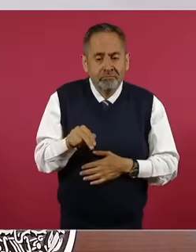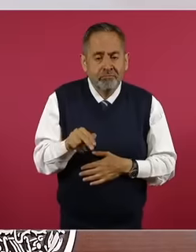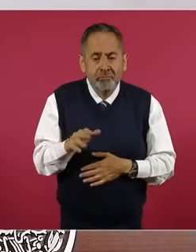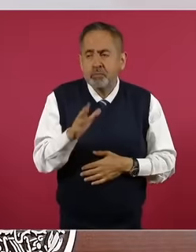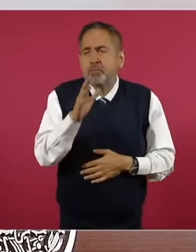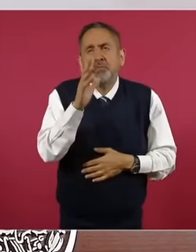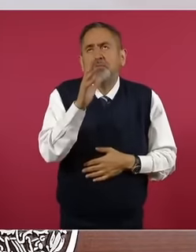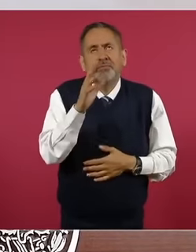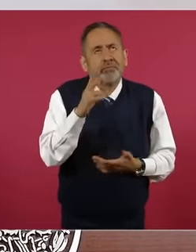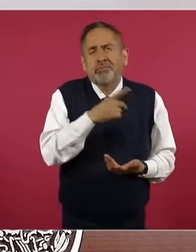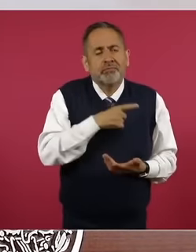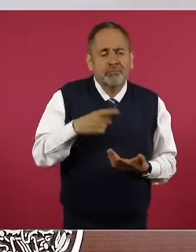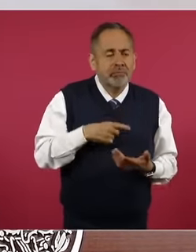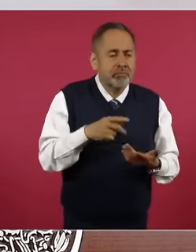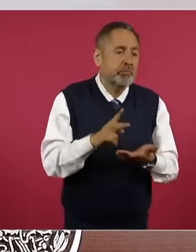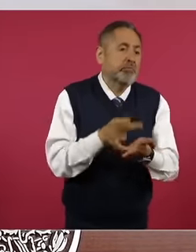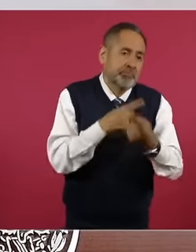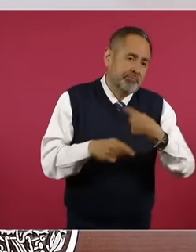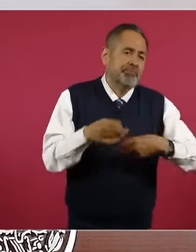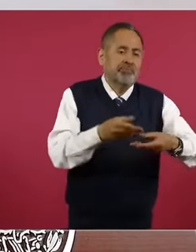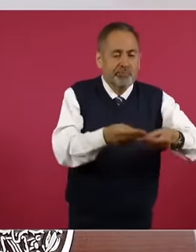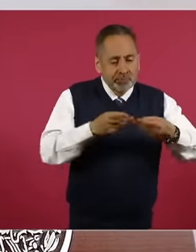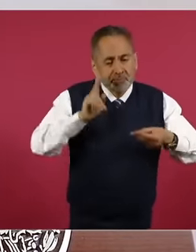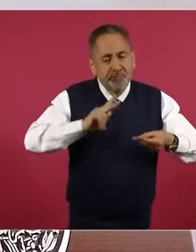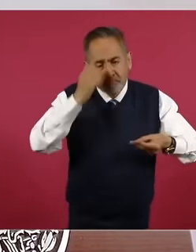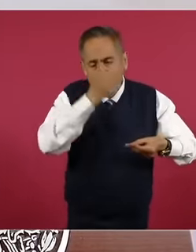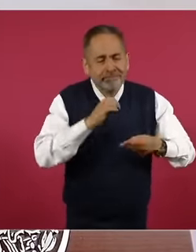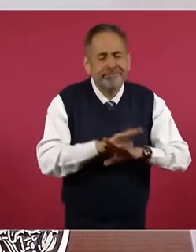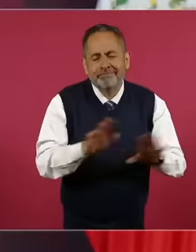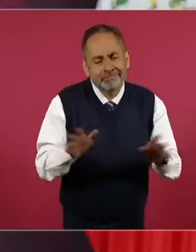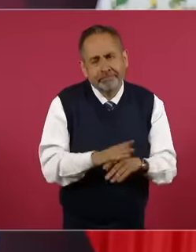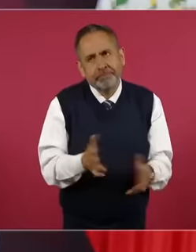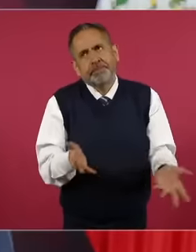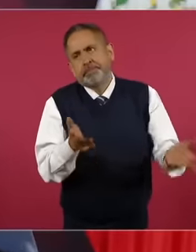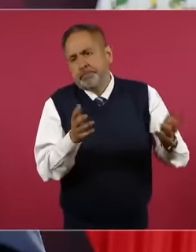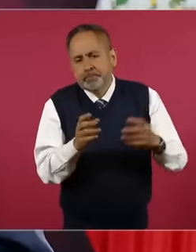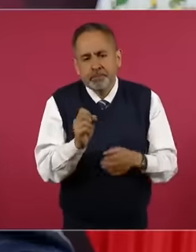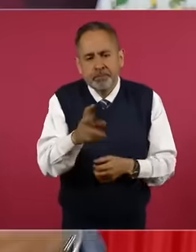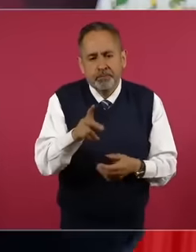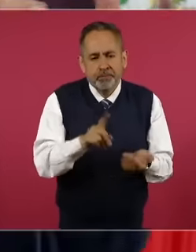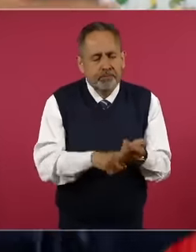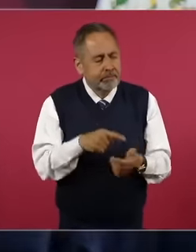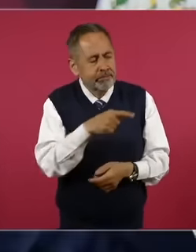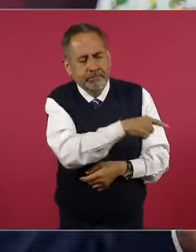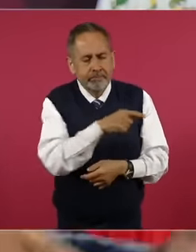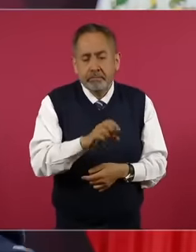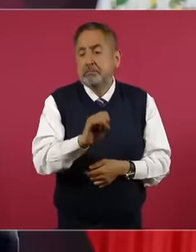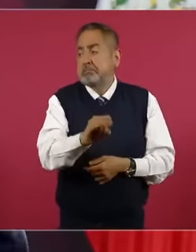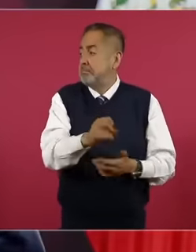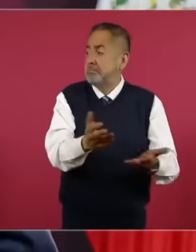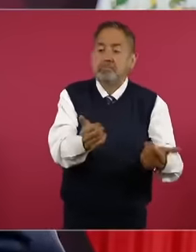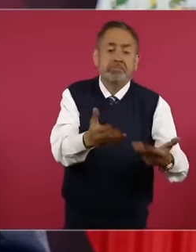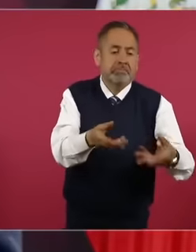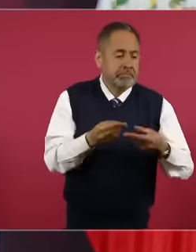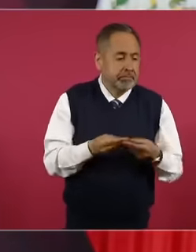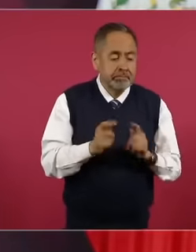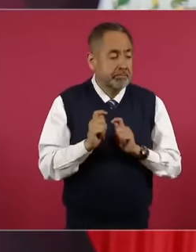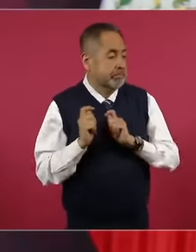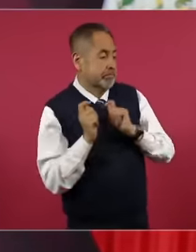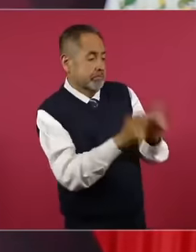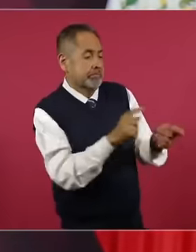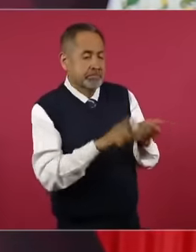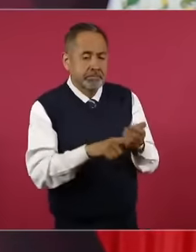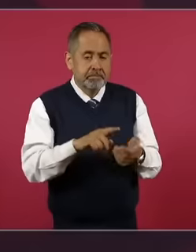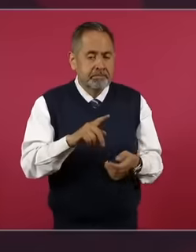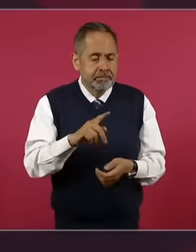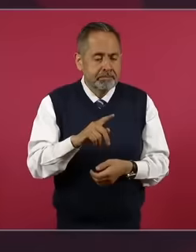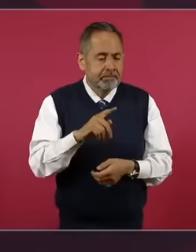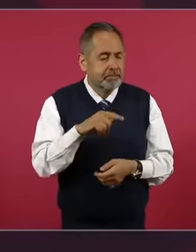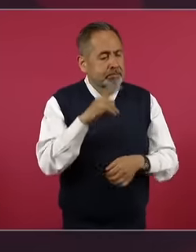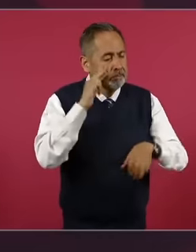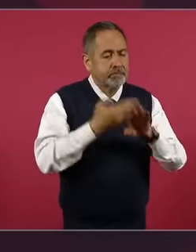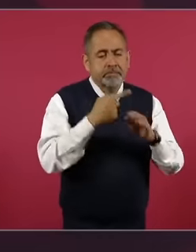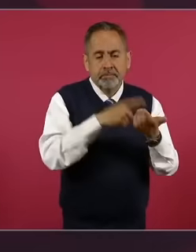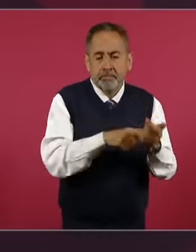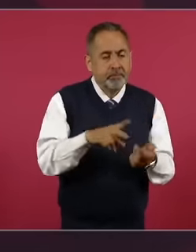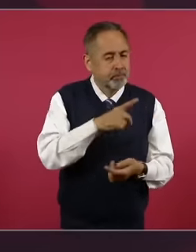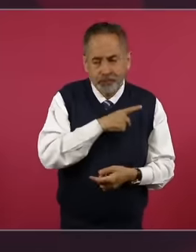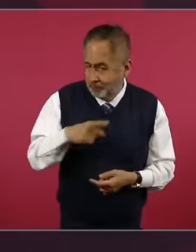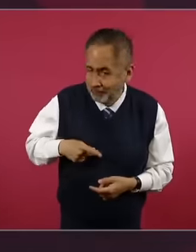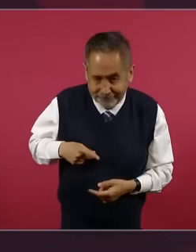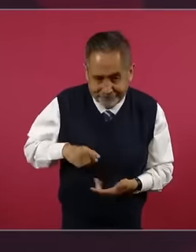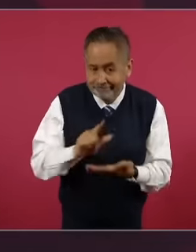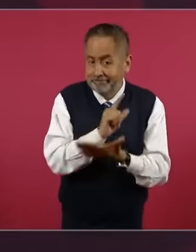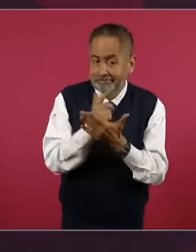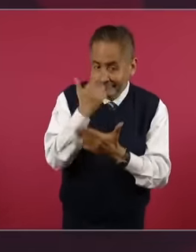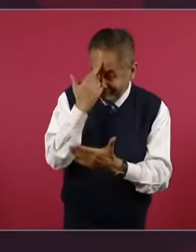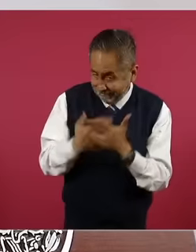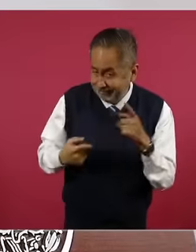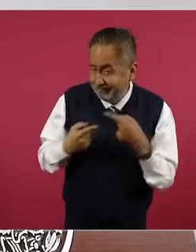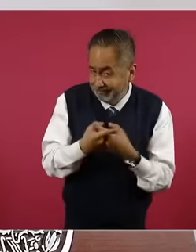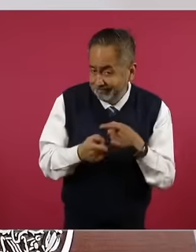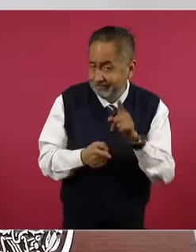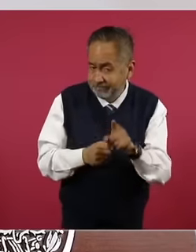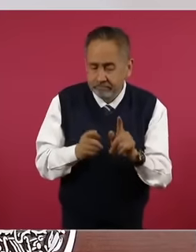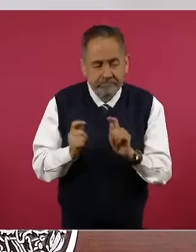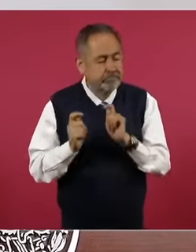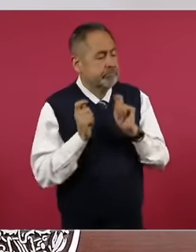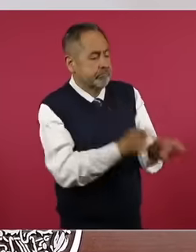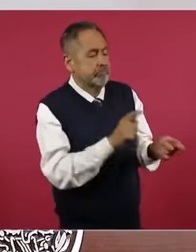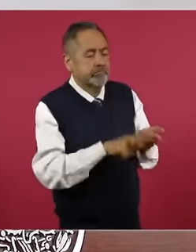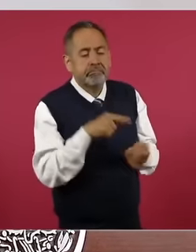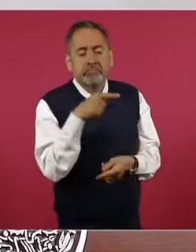entry to the appeal, they did it and they improperly and illegally assigned it to a minister, a